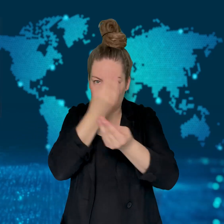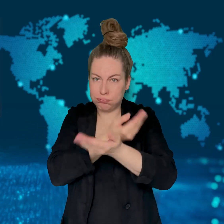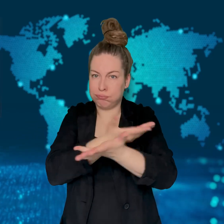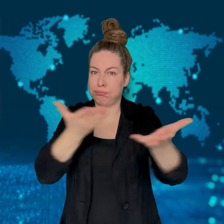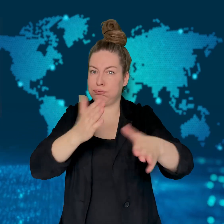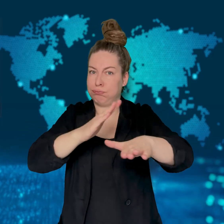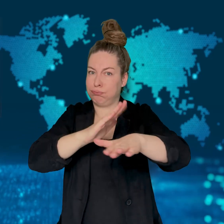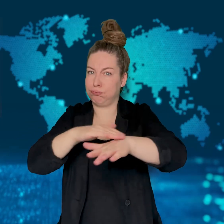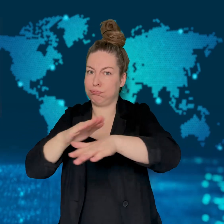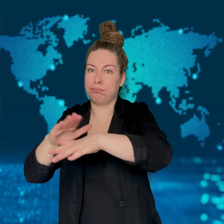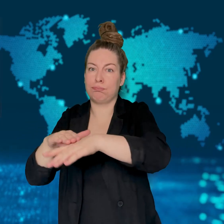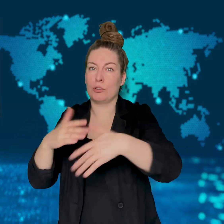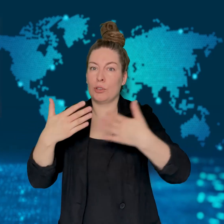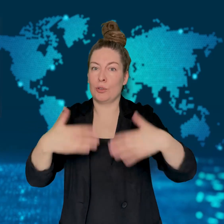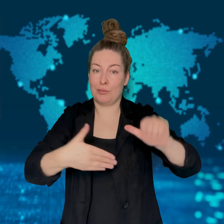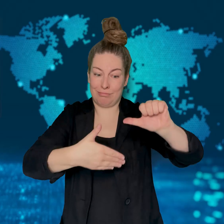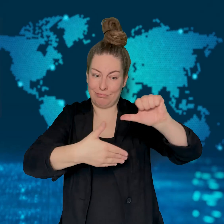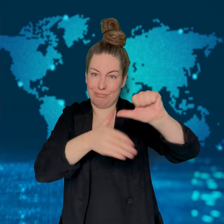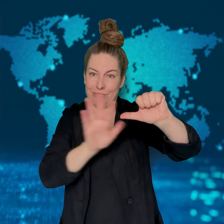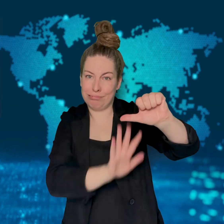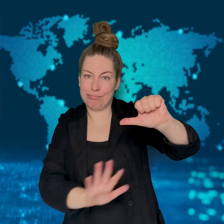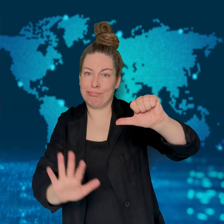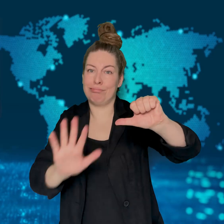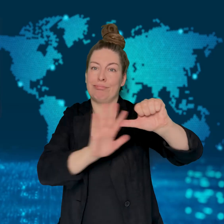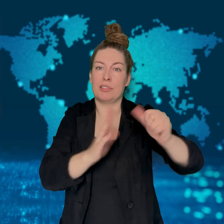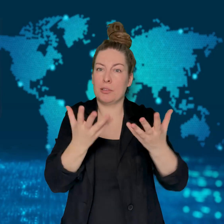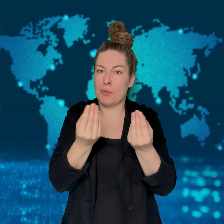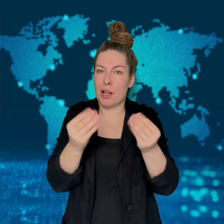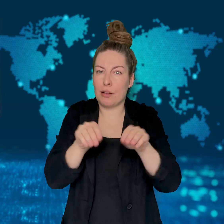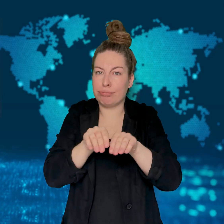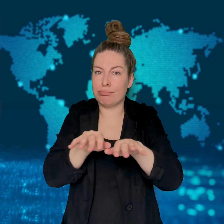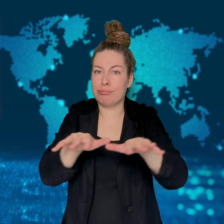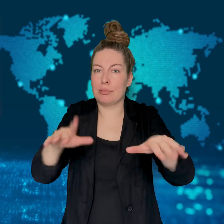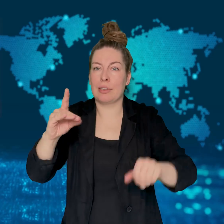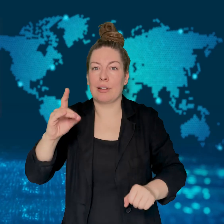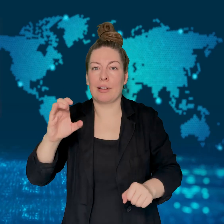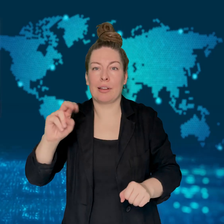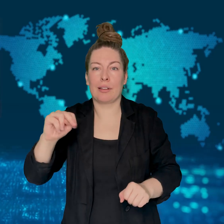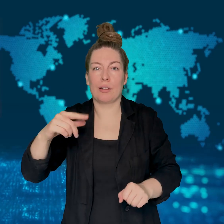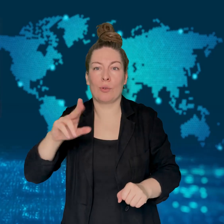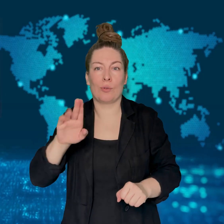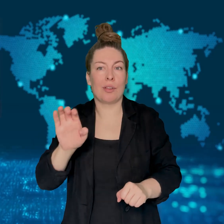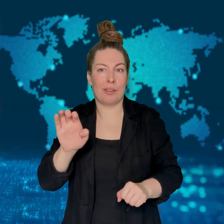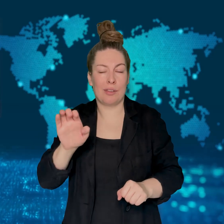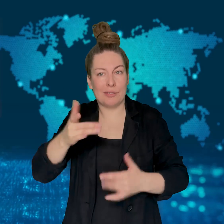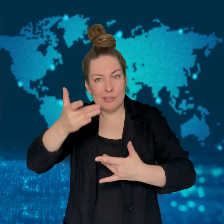reported that cases of Dengue Fever have surged in the Americas.